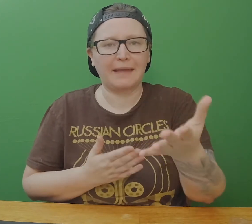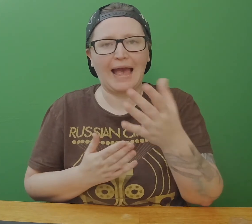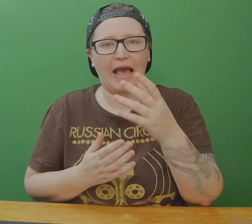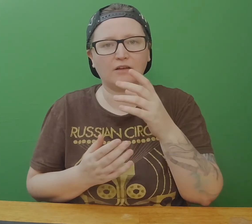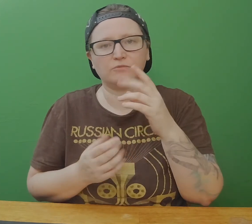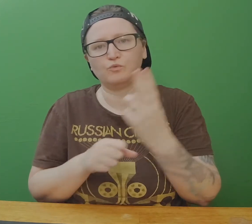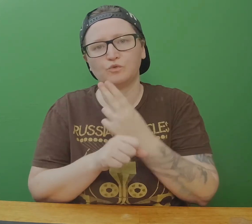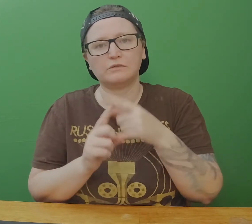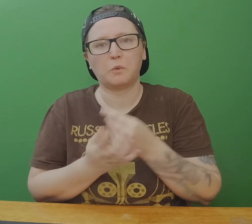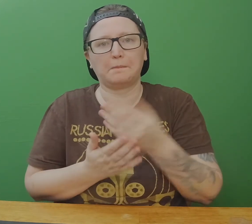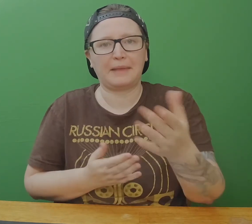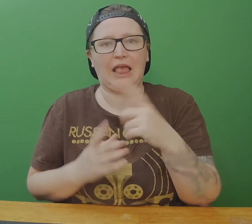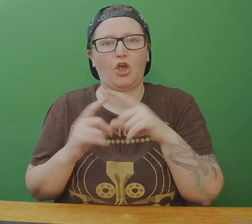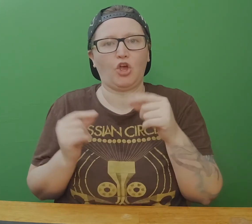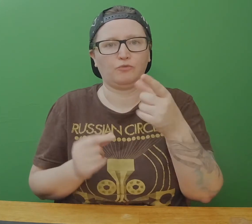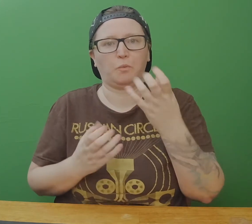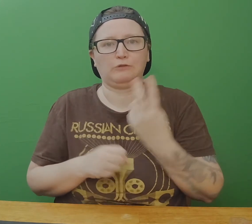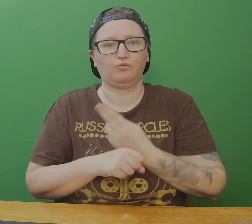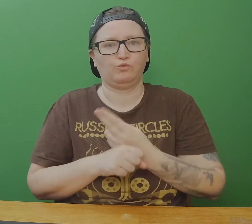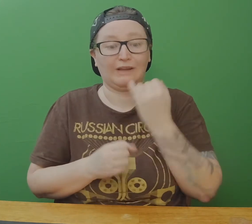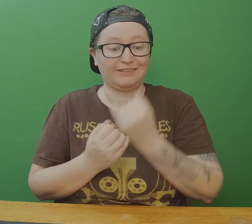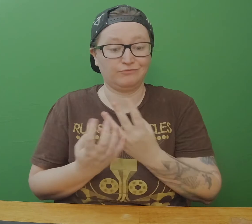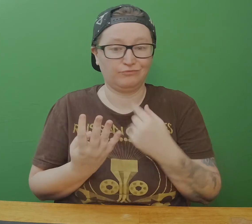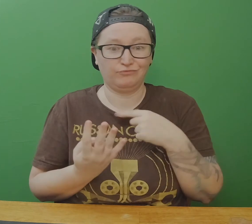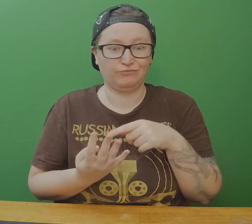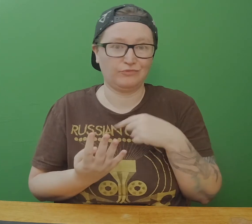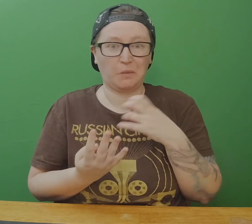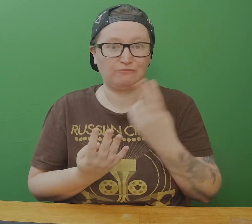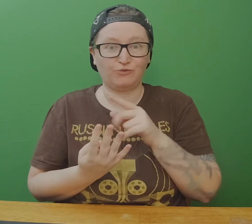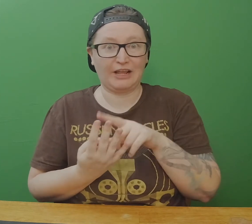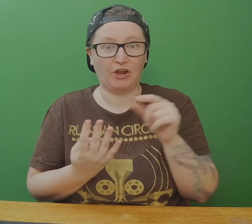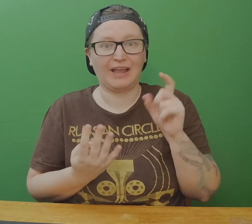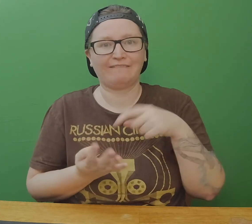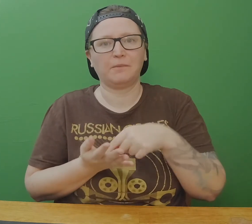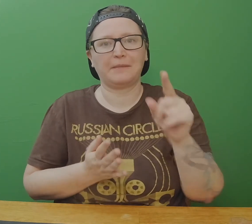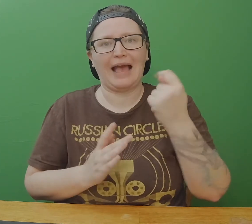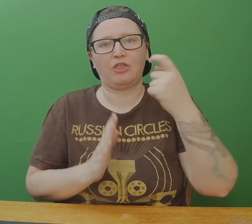CP is really for fine things or using things so you know if I want to get a specific card